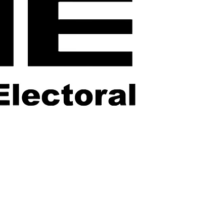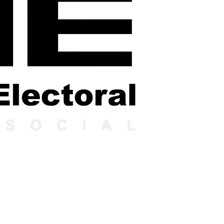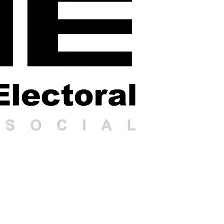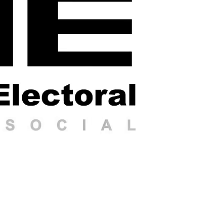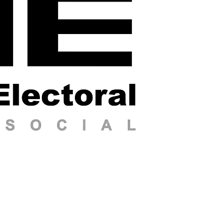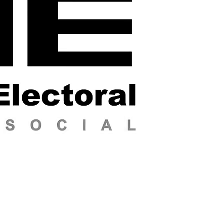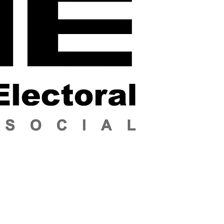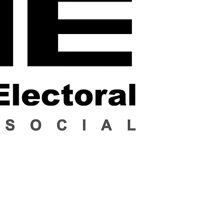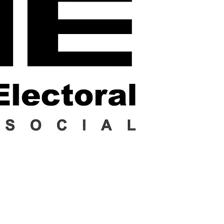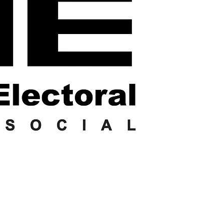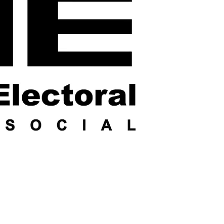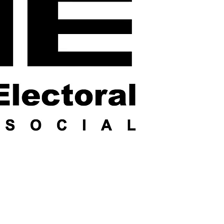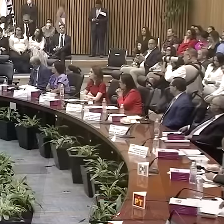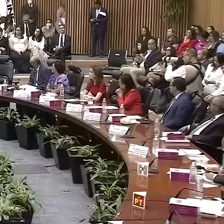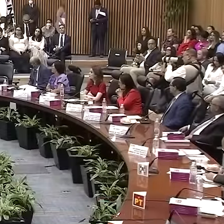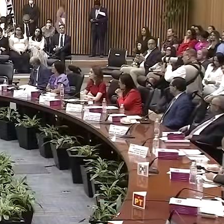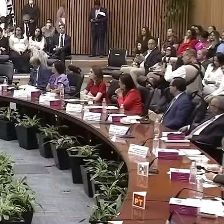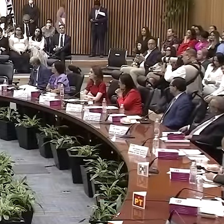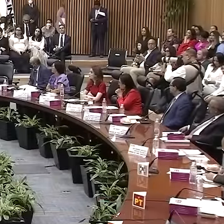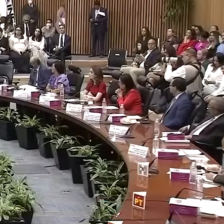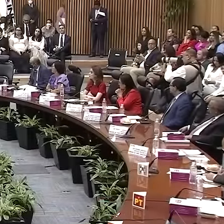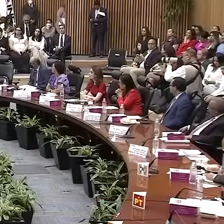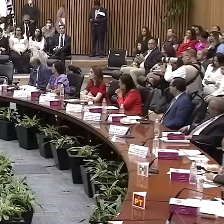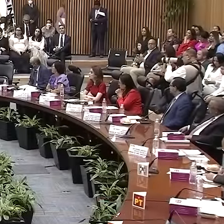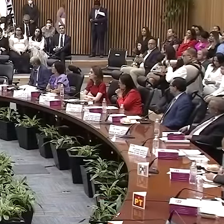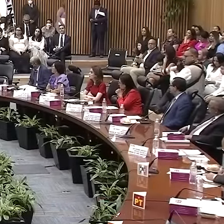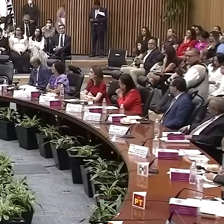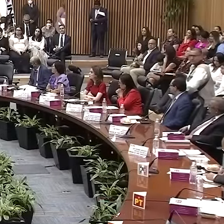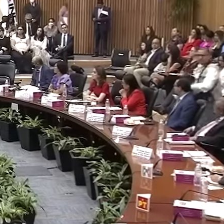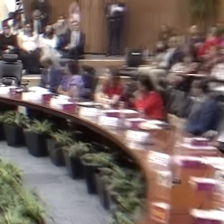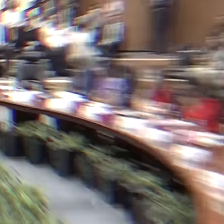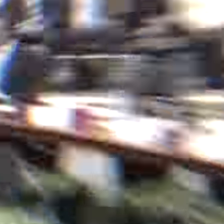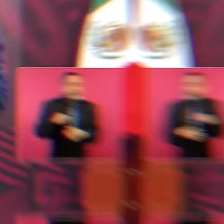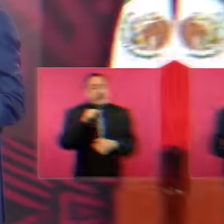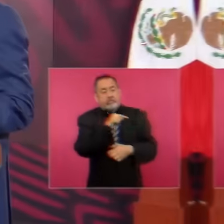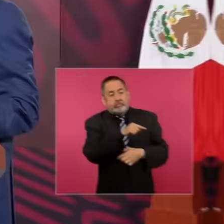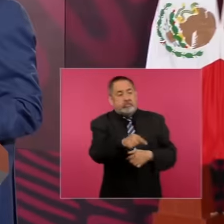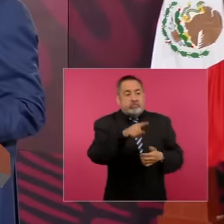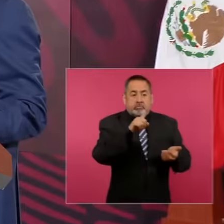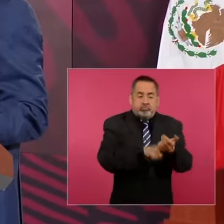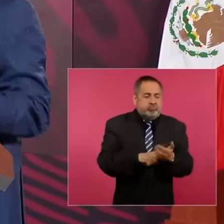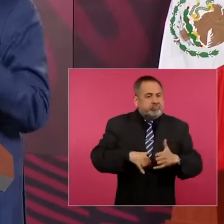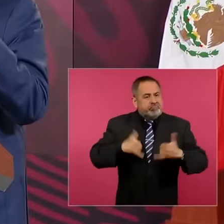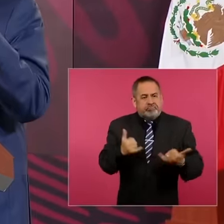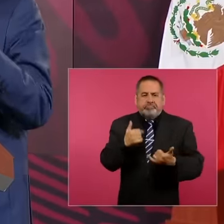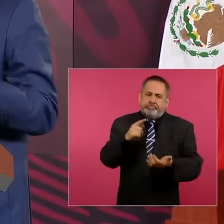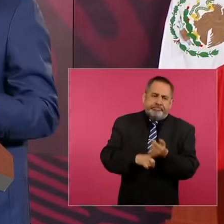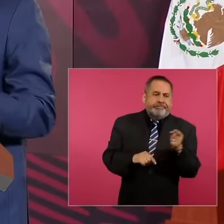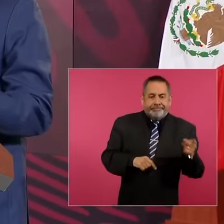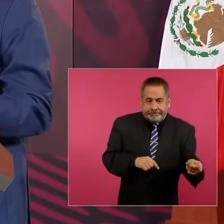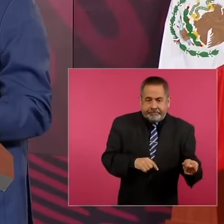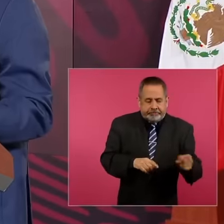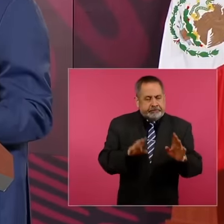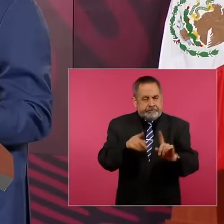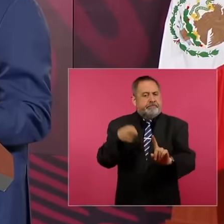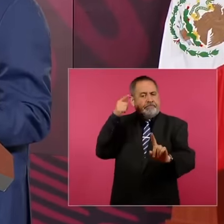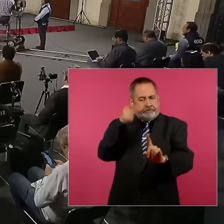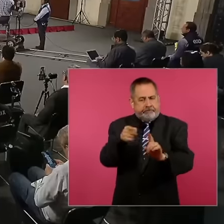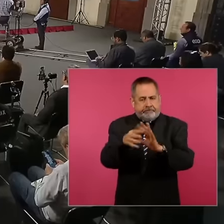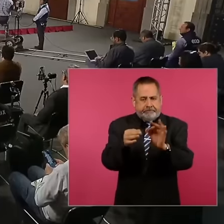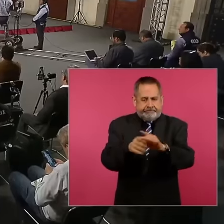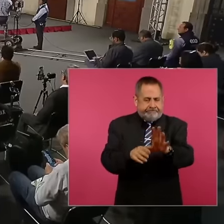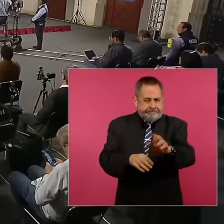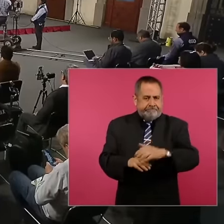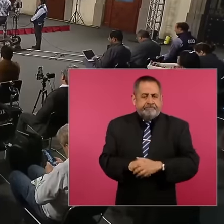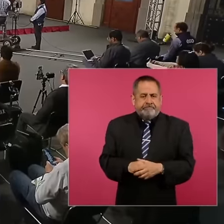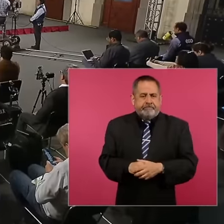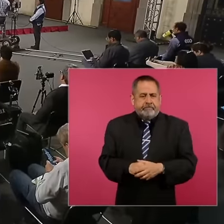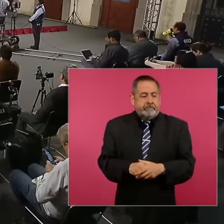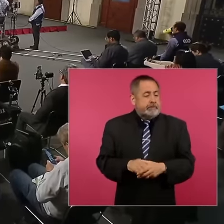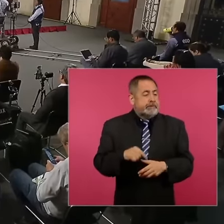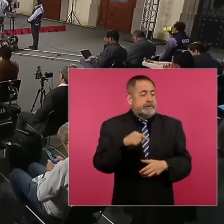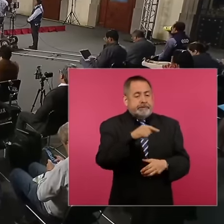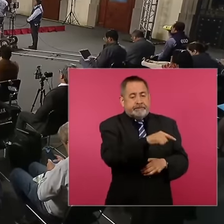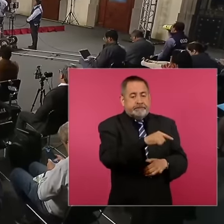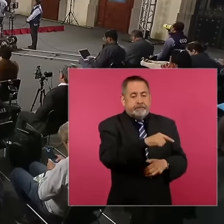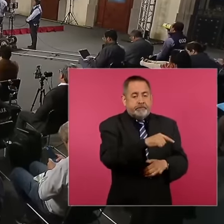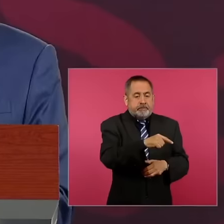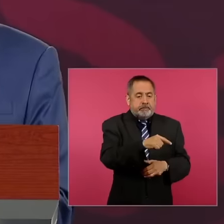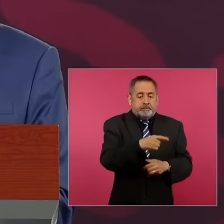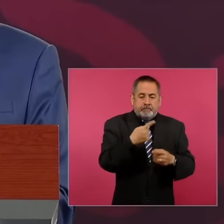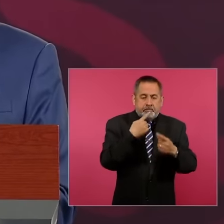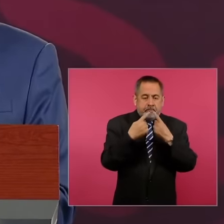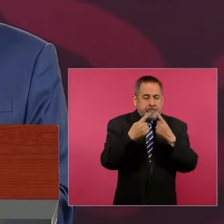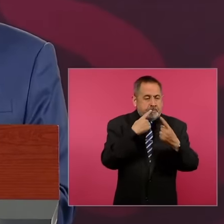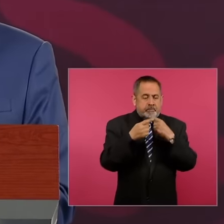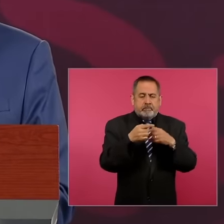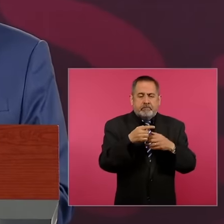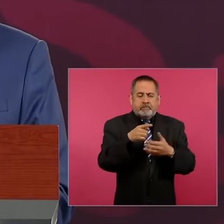to eliminate it But what I'm going to see is if it's a dialogue on the subway it's